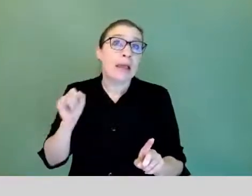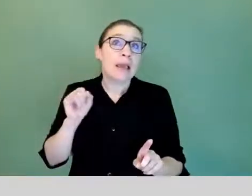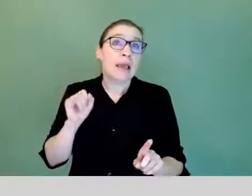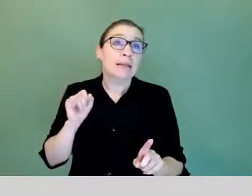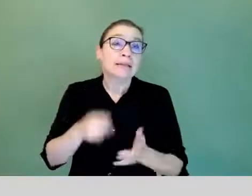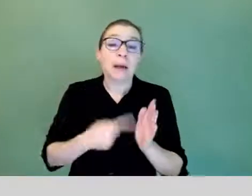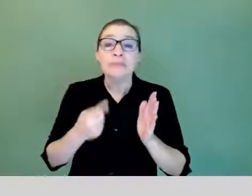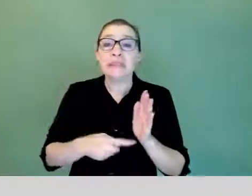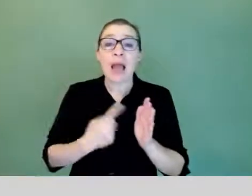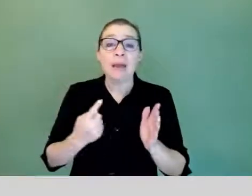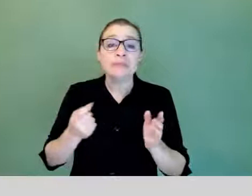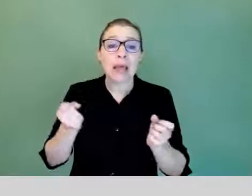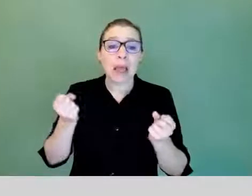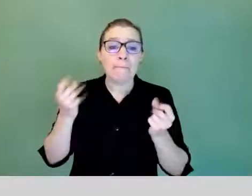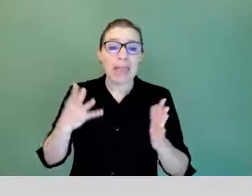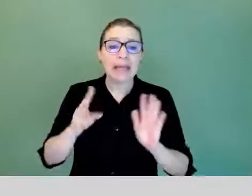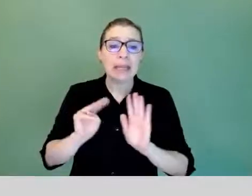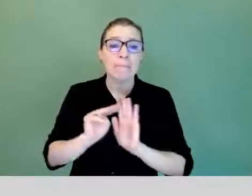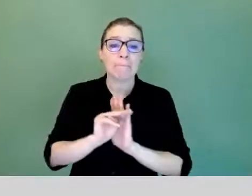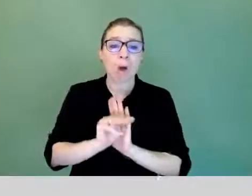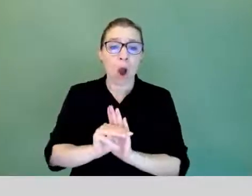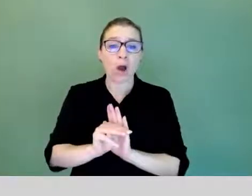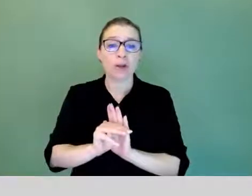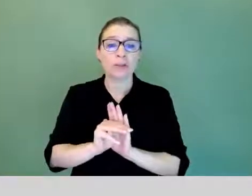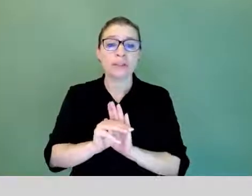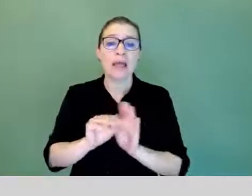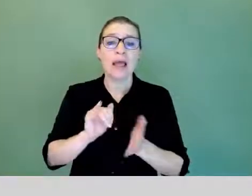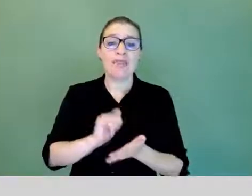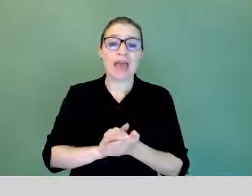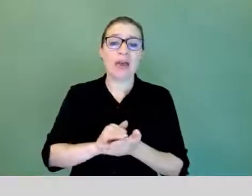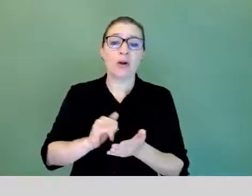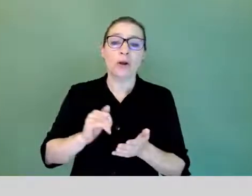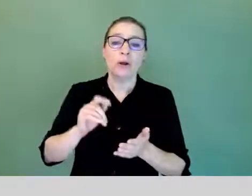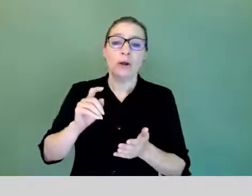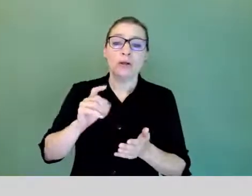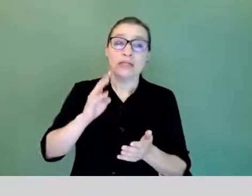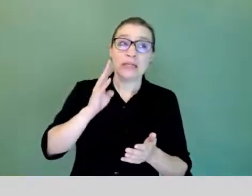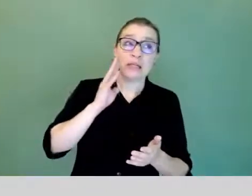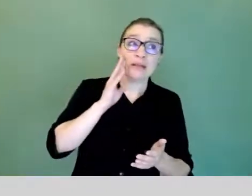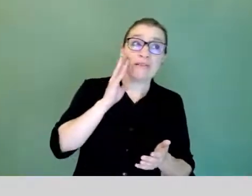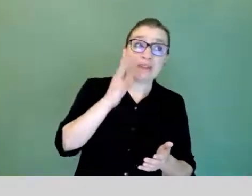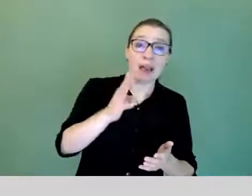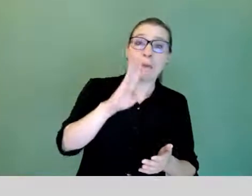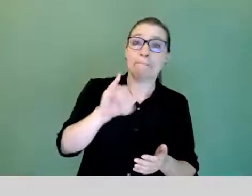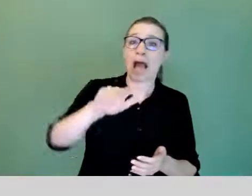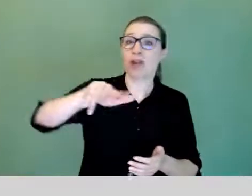there are many modules which will be developed by or which are developed by the third party developers.